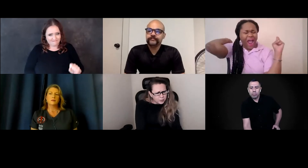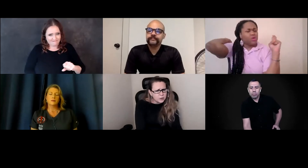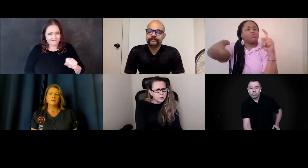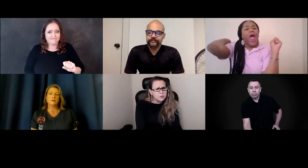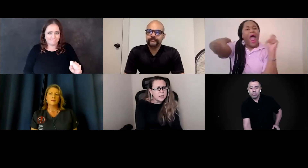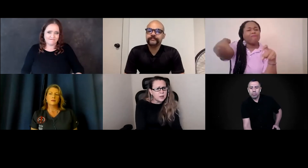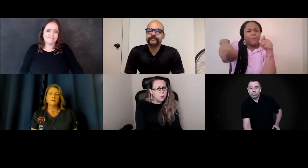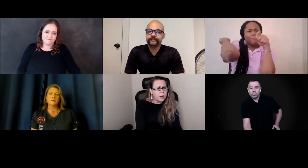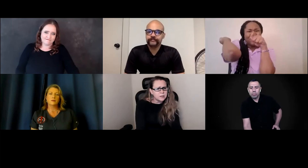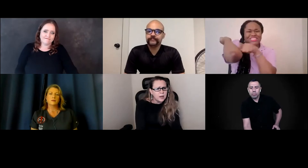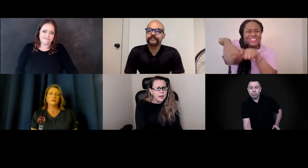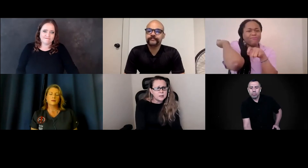I want to know who is saying what.